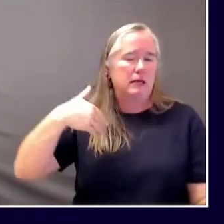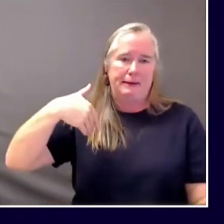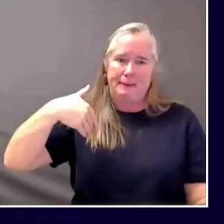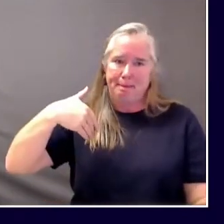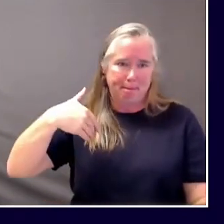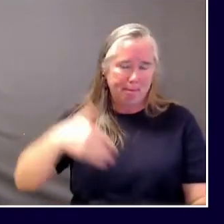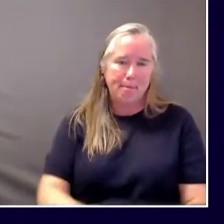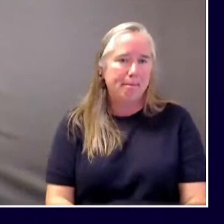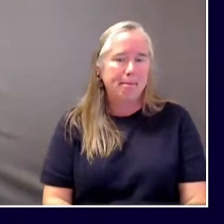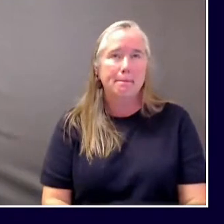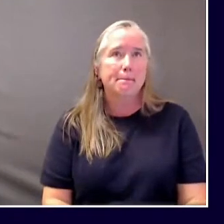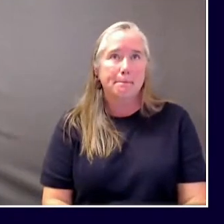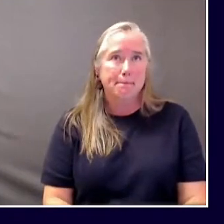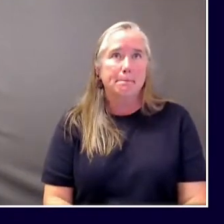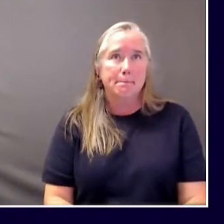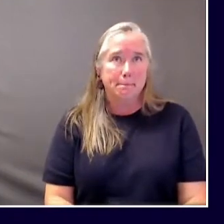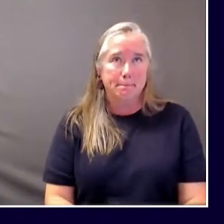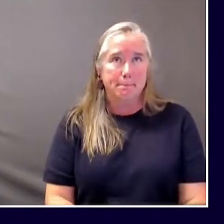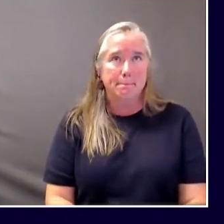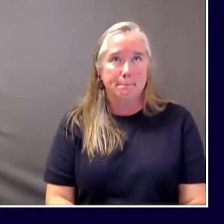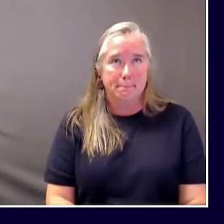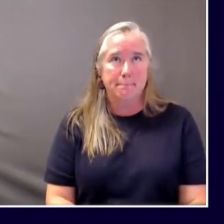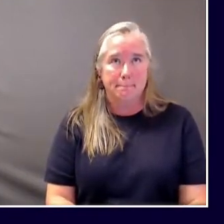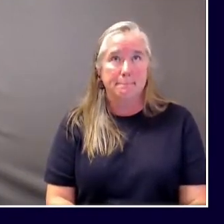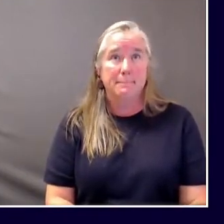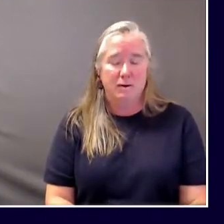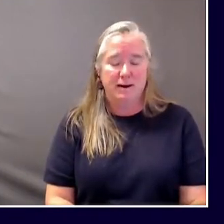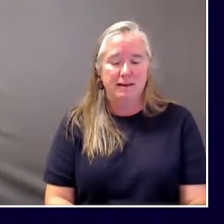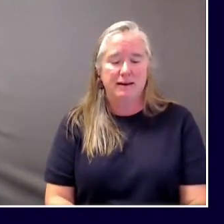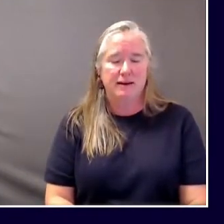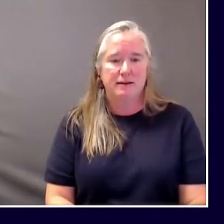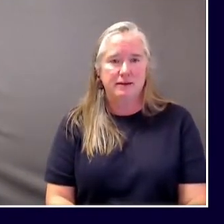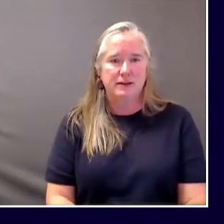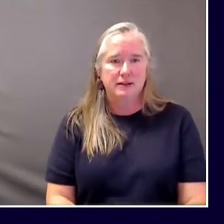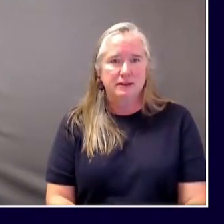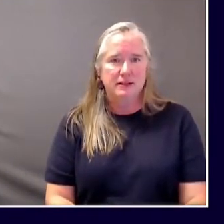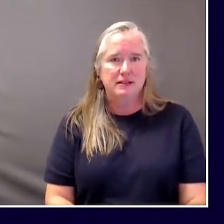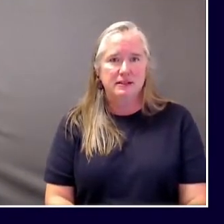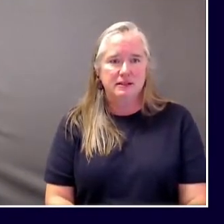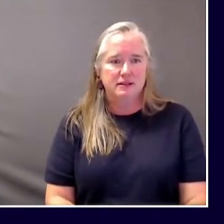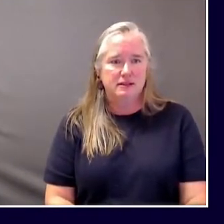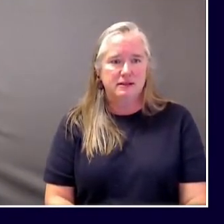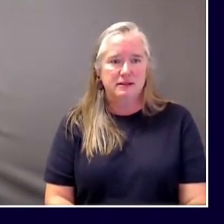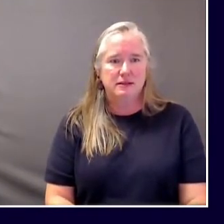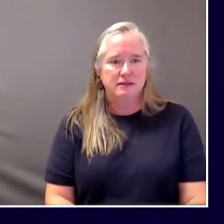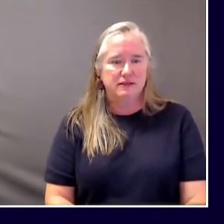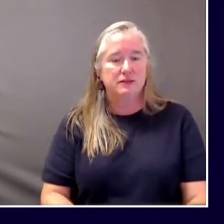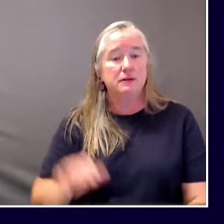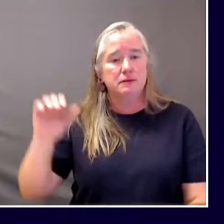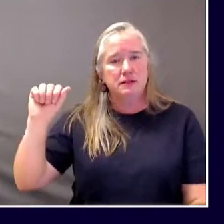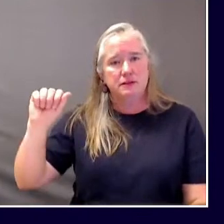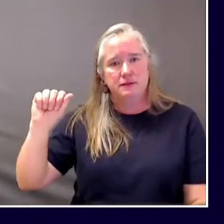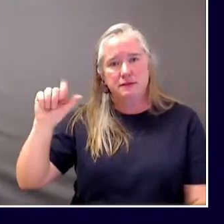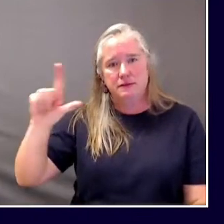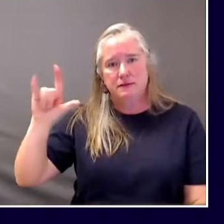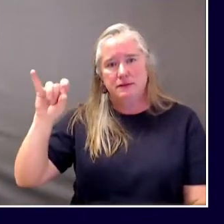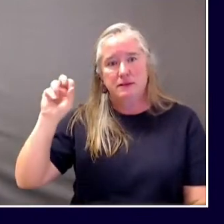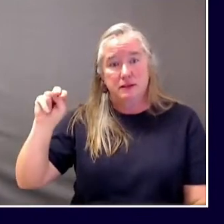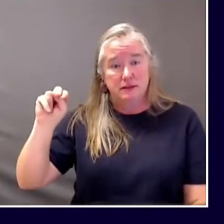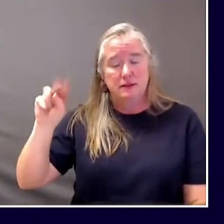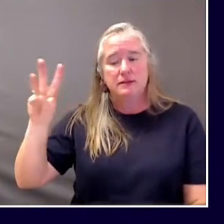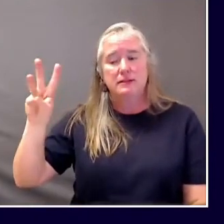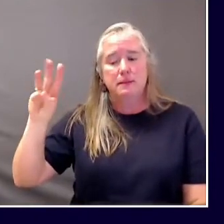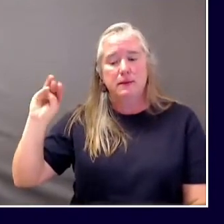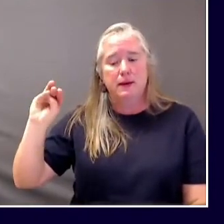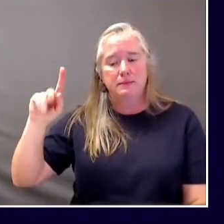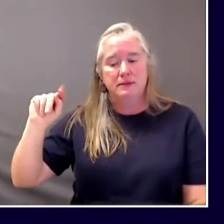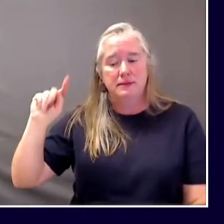church involved Waldo county